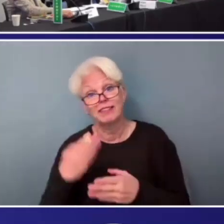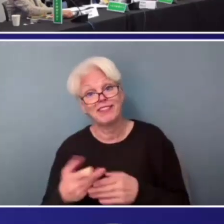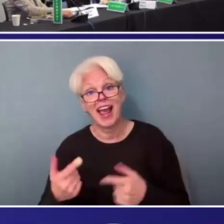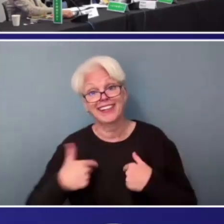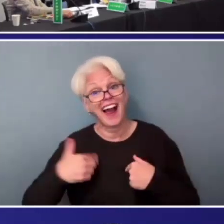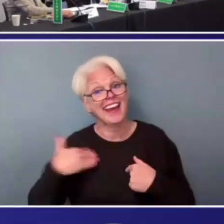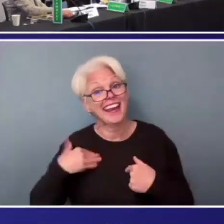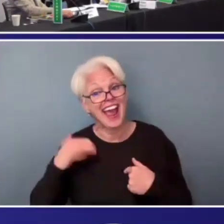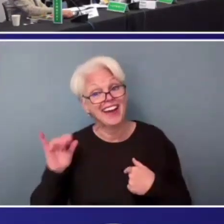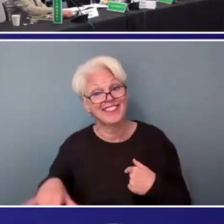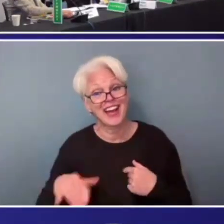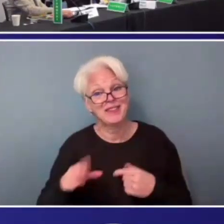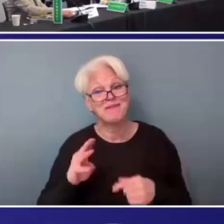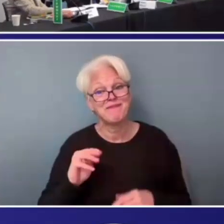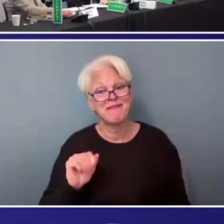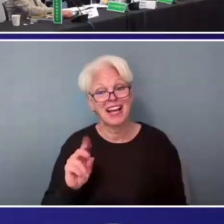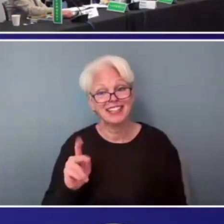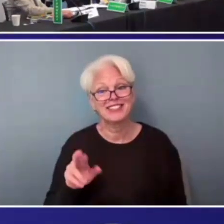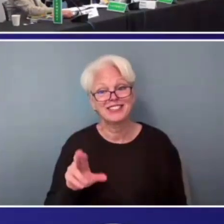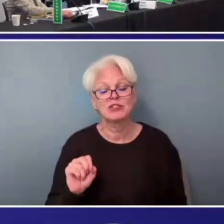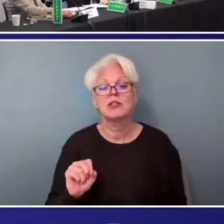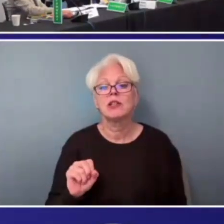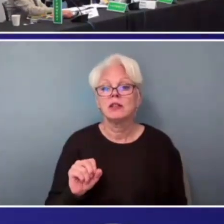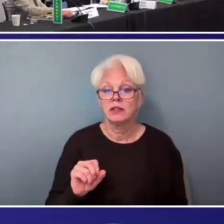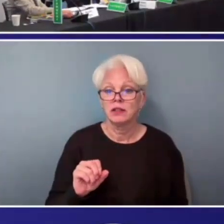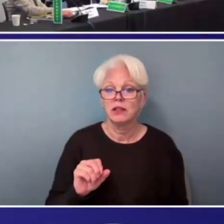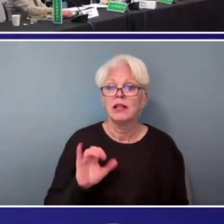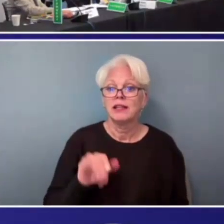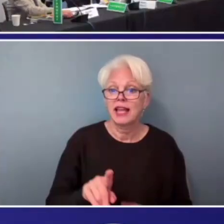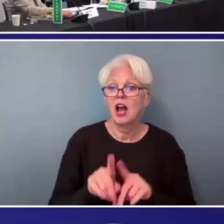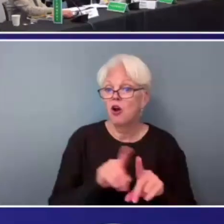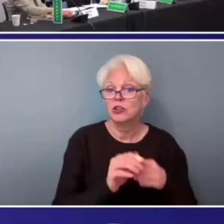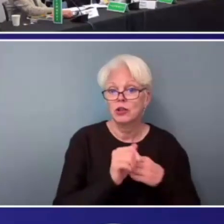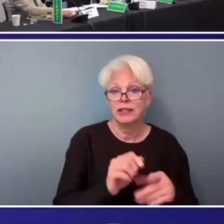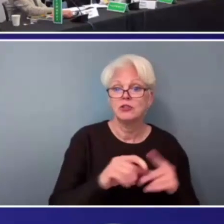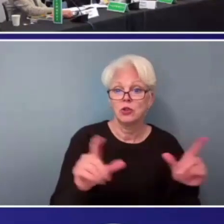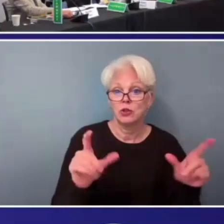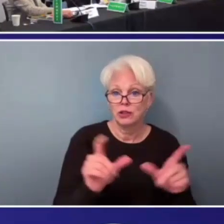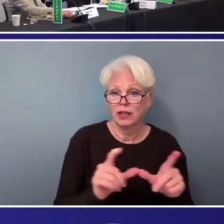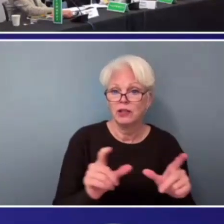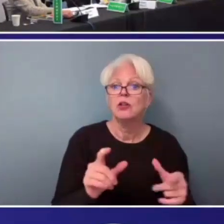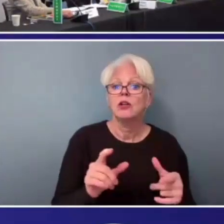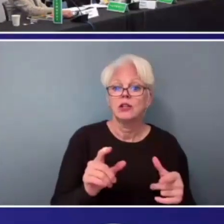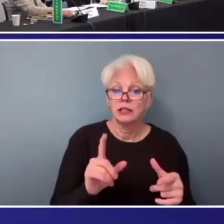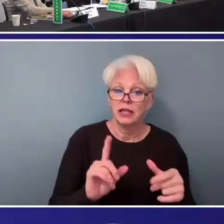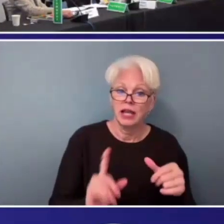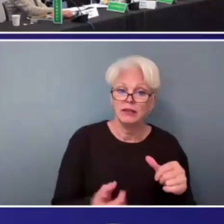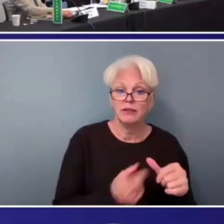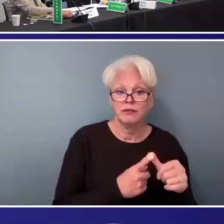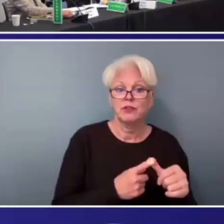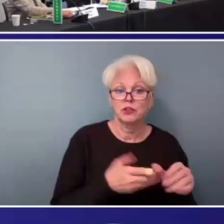is, is -- also leads to licensure and first professional degree. And I don't think